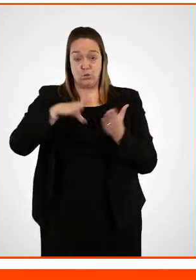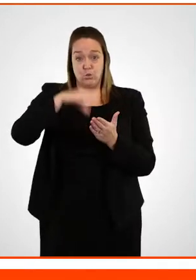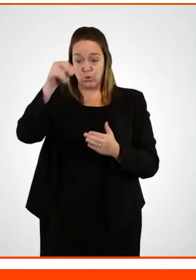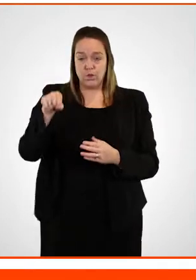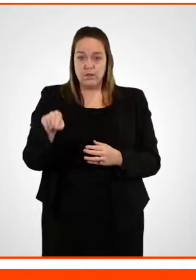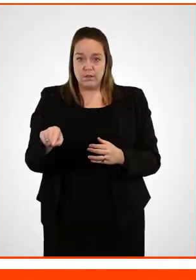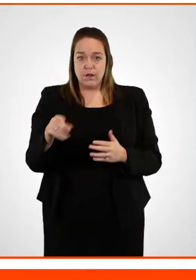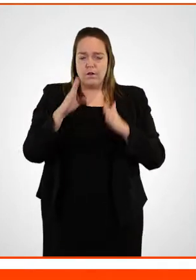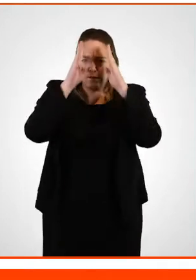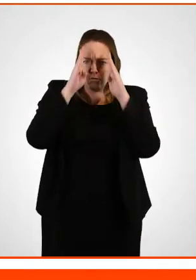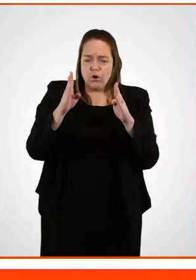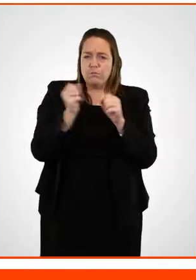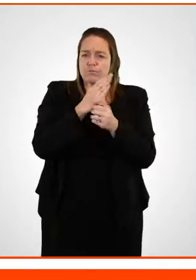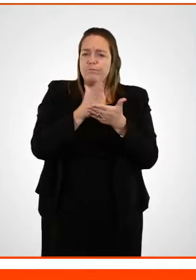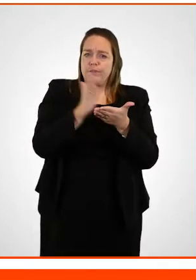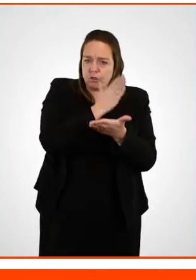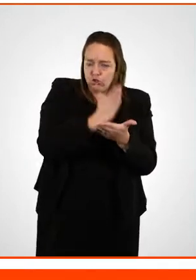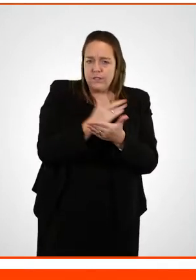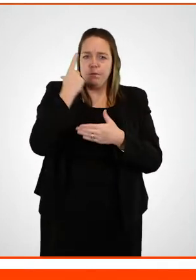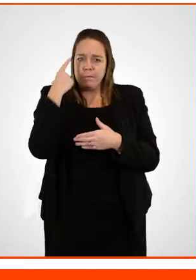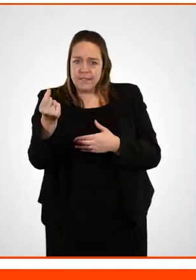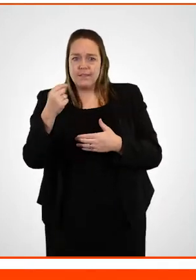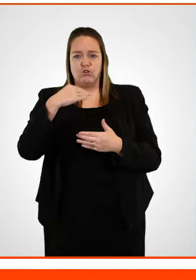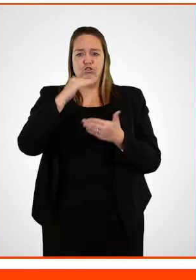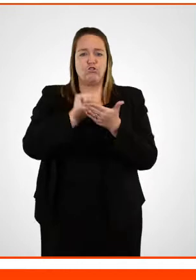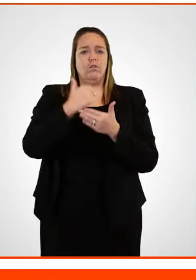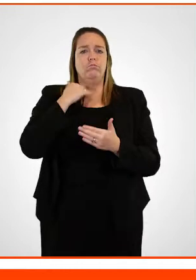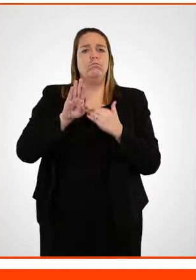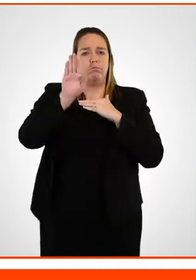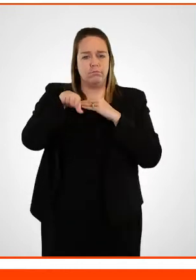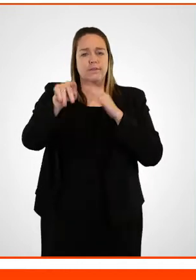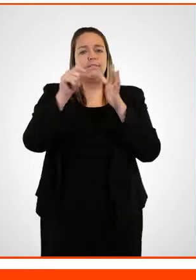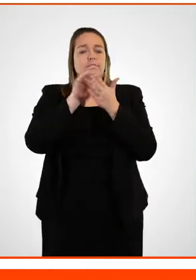focusing on accuracy and speed, intonation and phrasing.